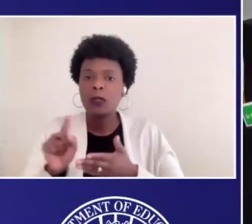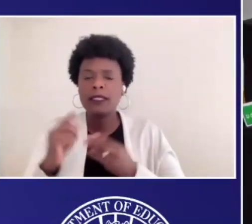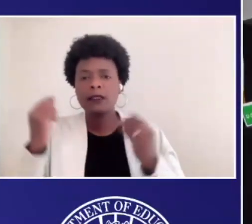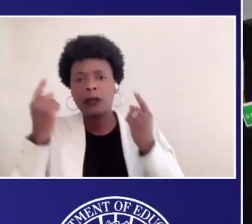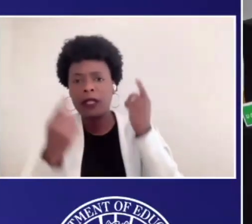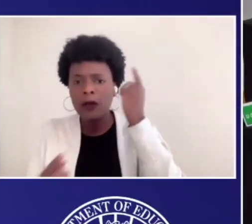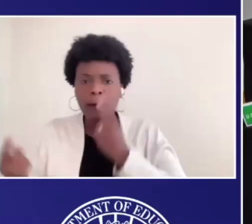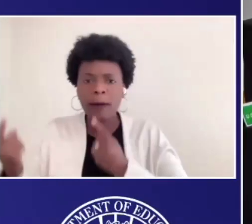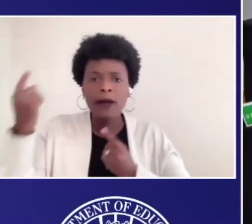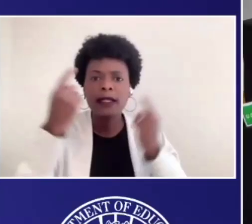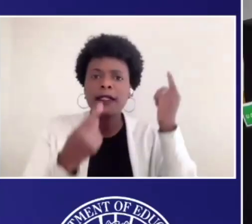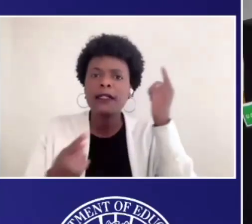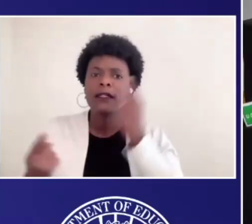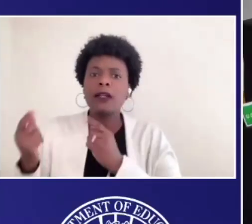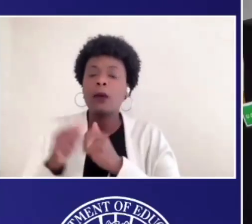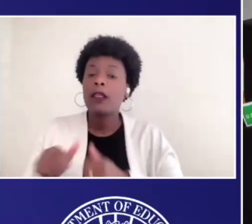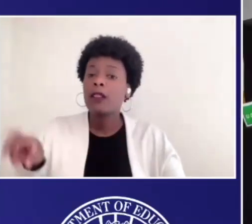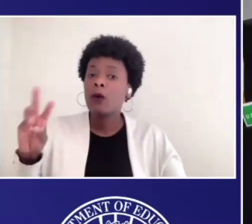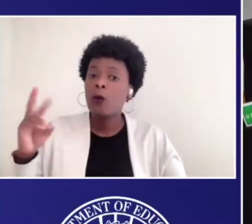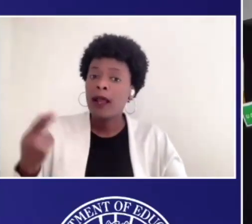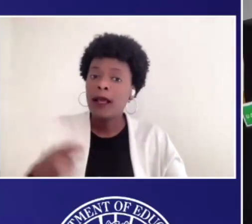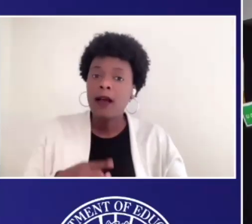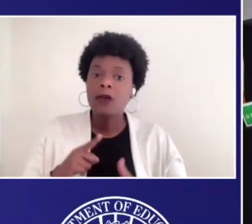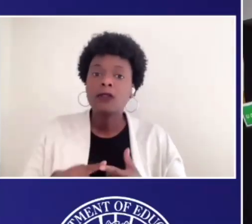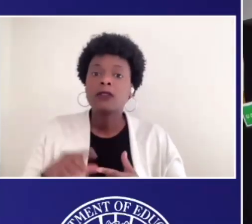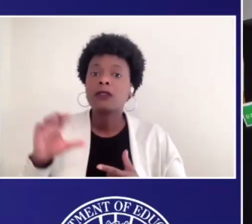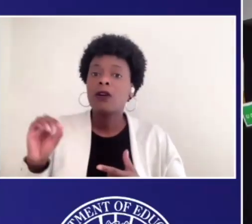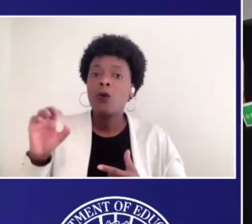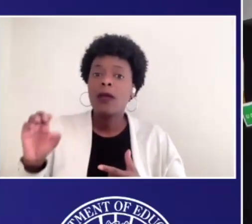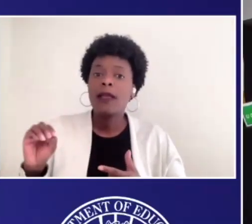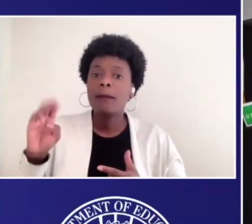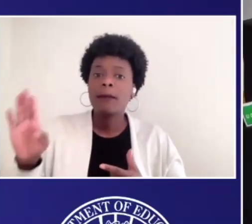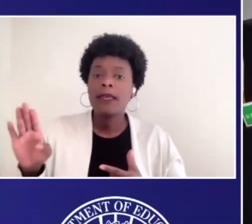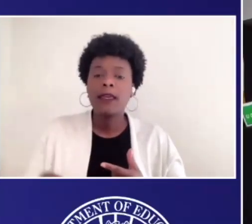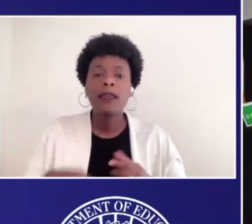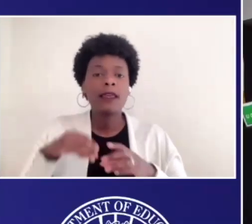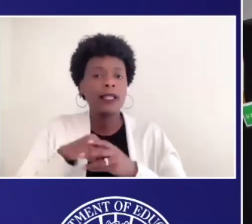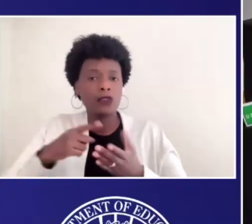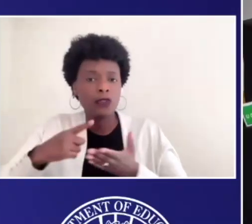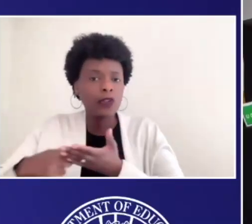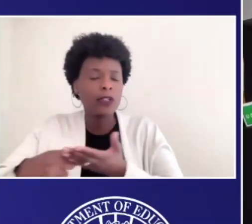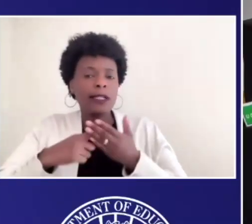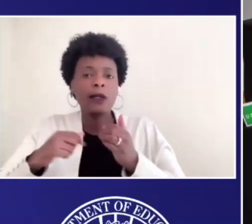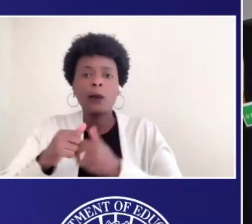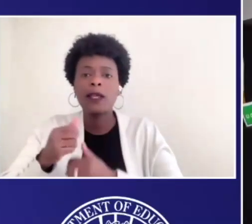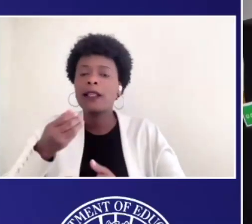it with the white House. We thought about it with the Office of Management and Budget. We thought about it internally with our Budget Service Division